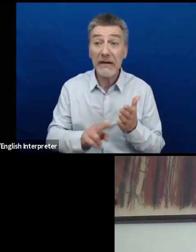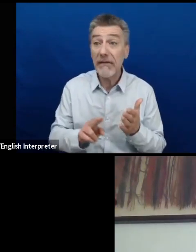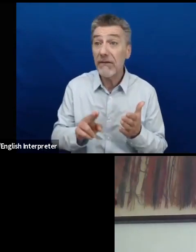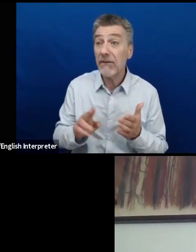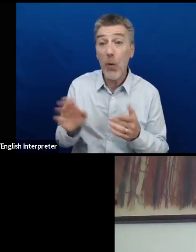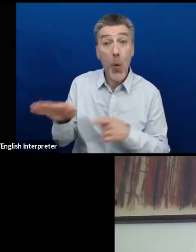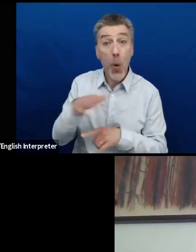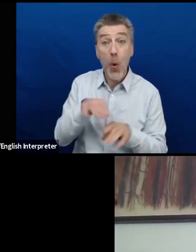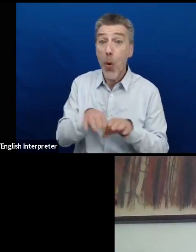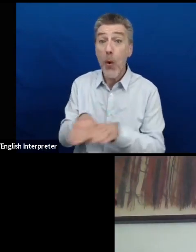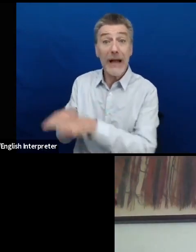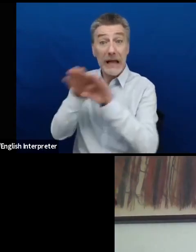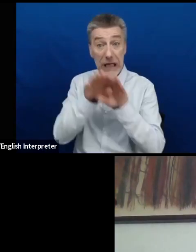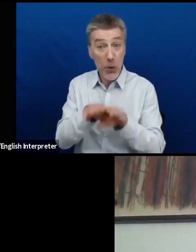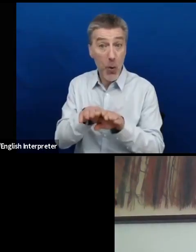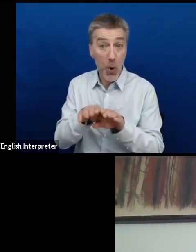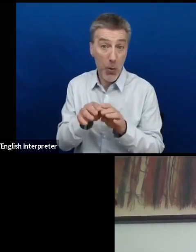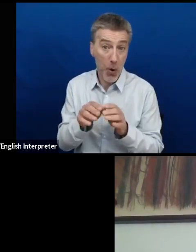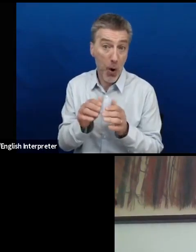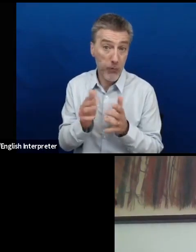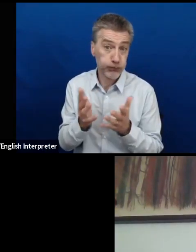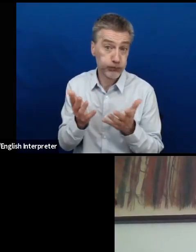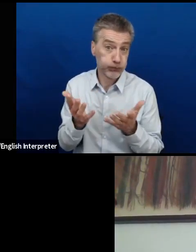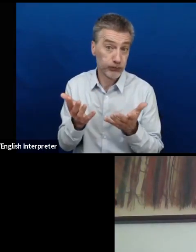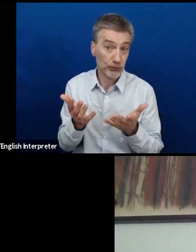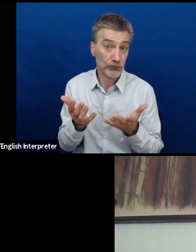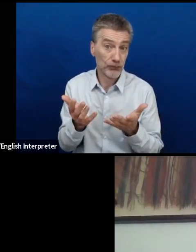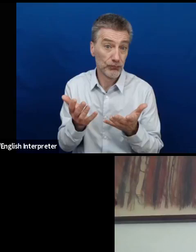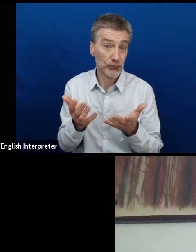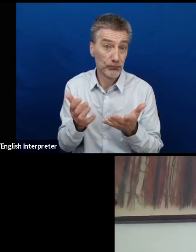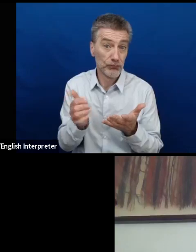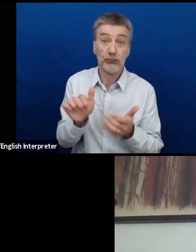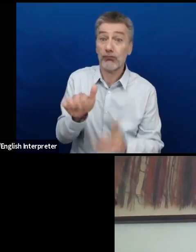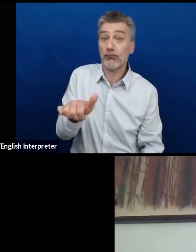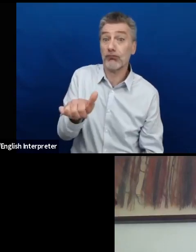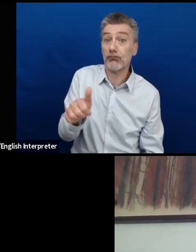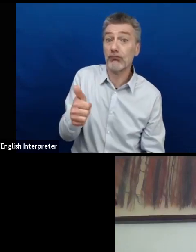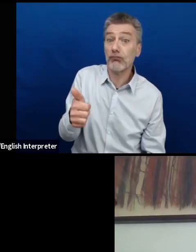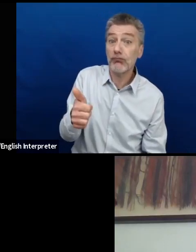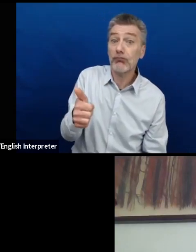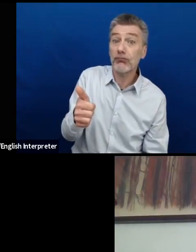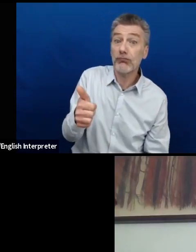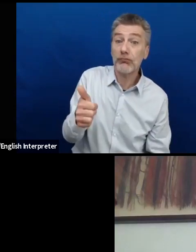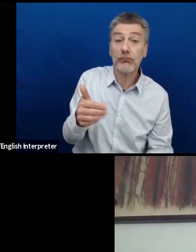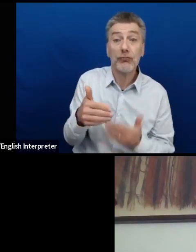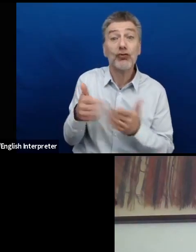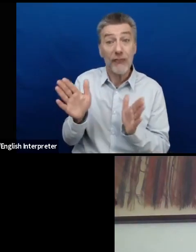concept is a peroquial history my question is how if